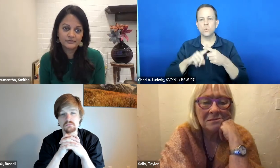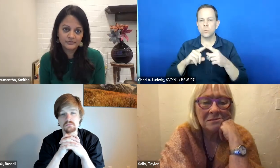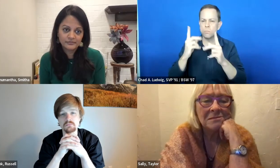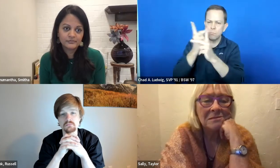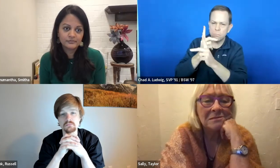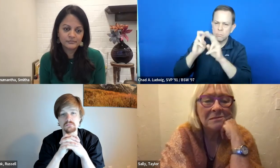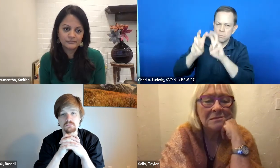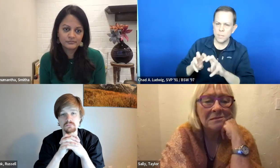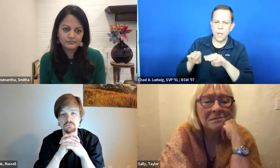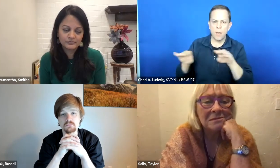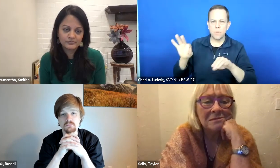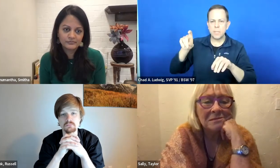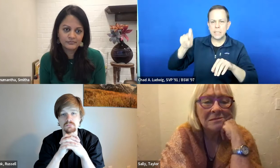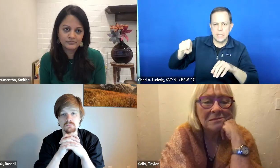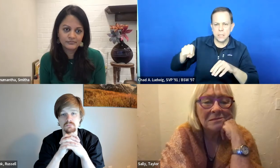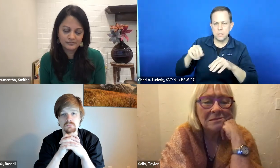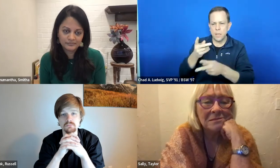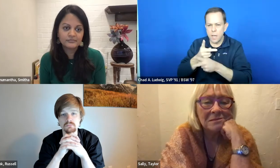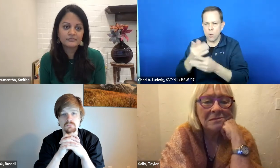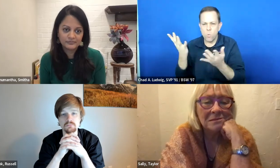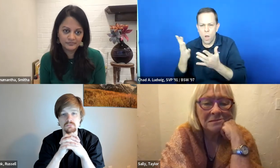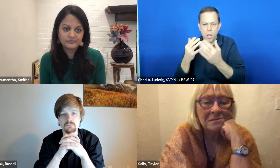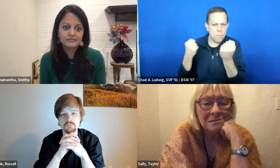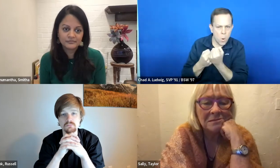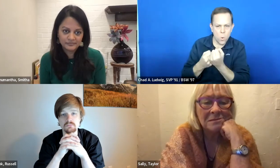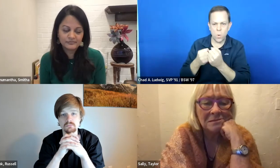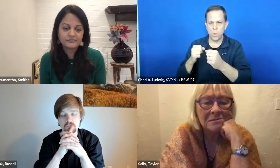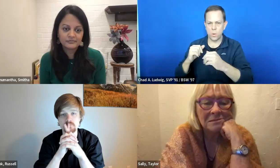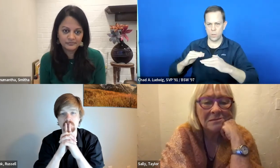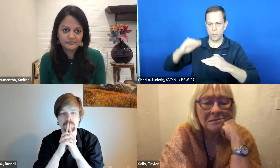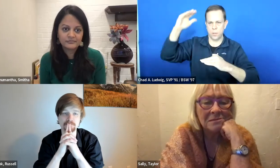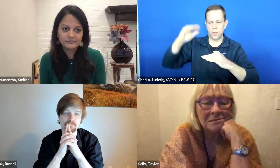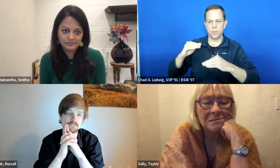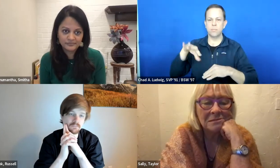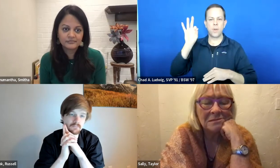We did have a social worker come to evaluate the level of need and care that she needs.